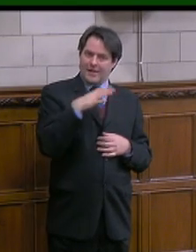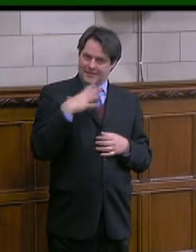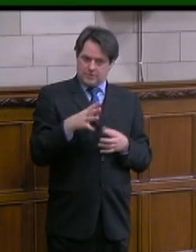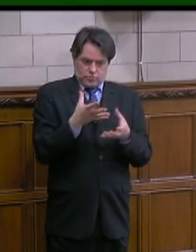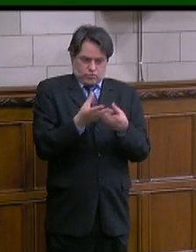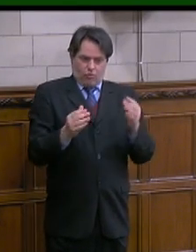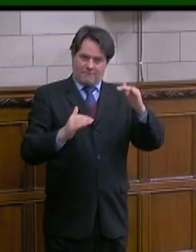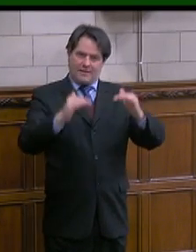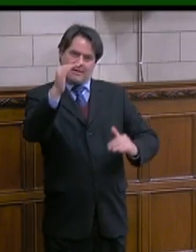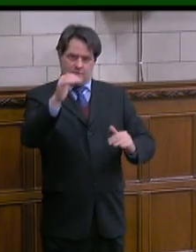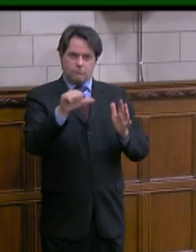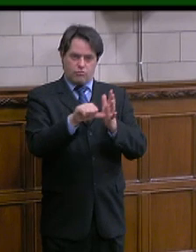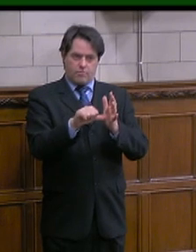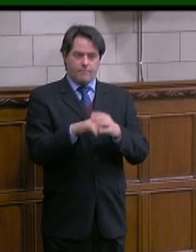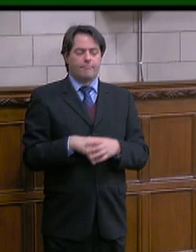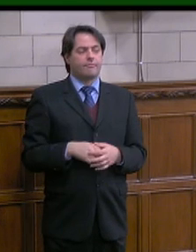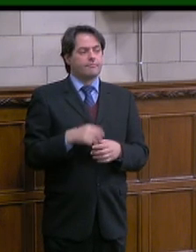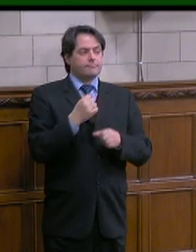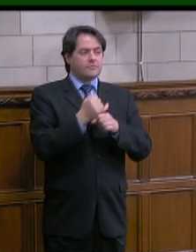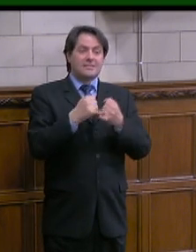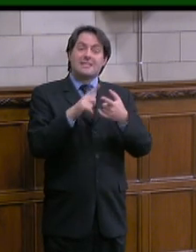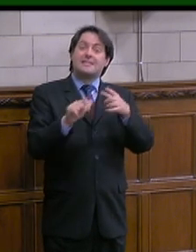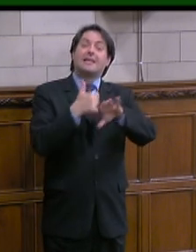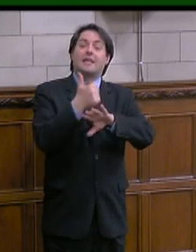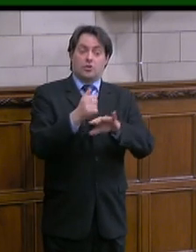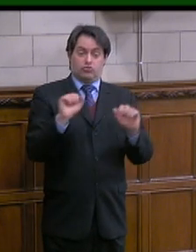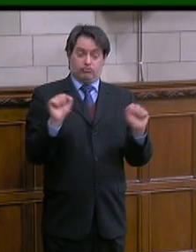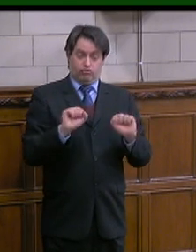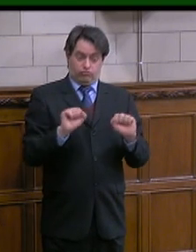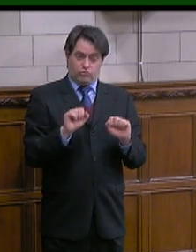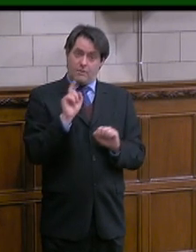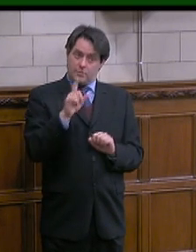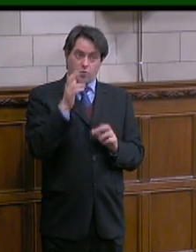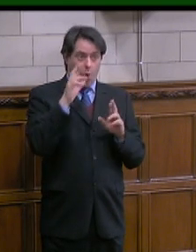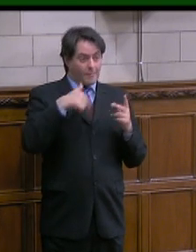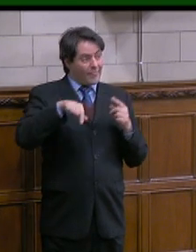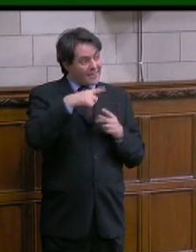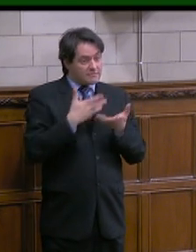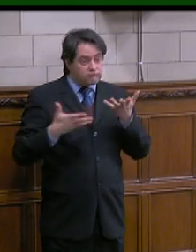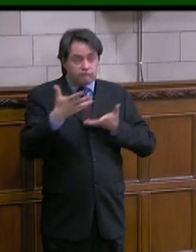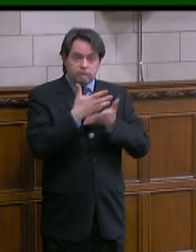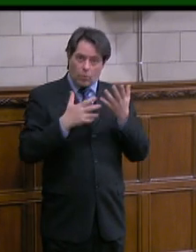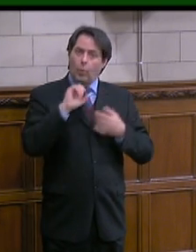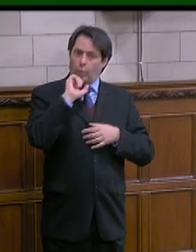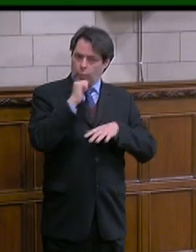There is not yet a GCSE in BSL, but, as a result of this debate, I hope there will be.